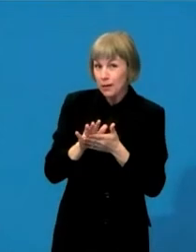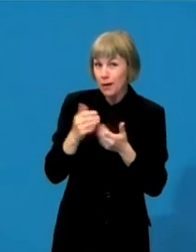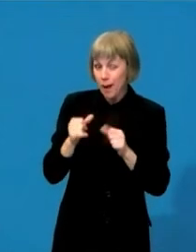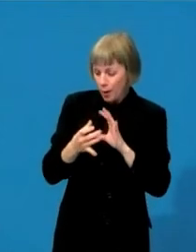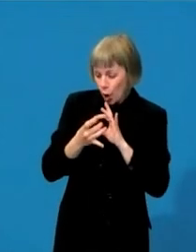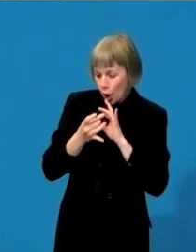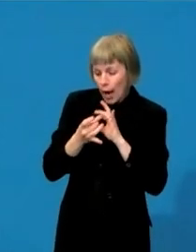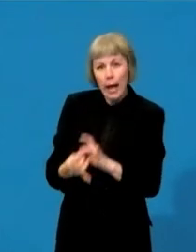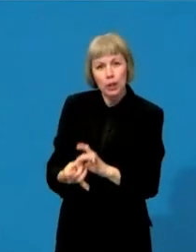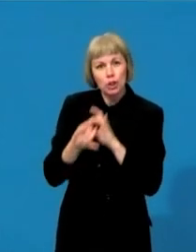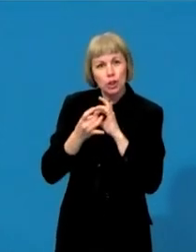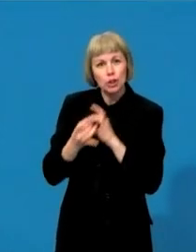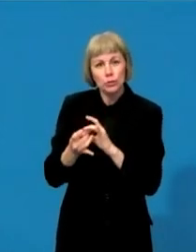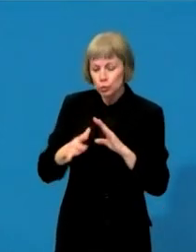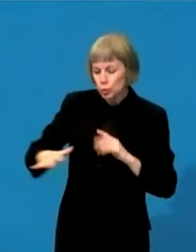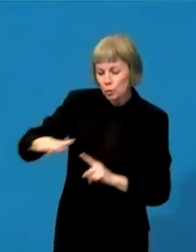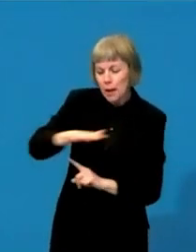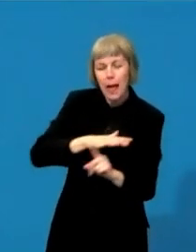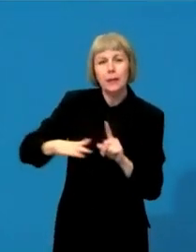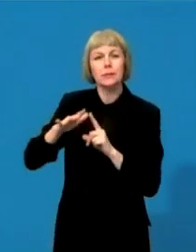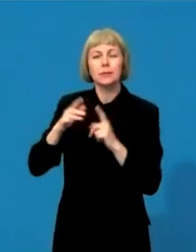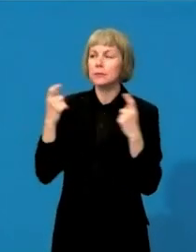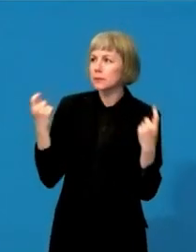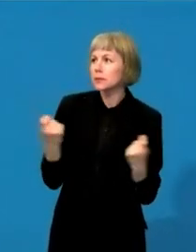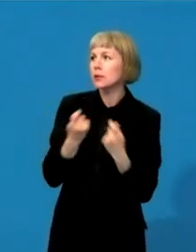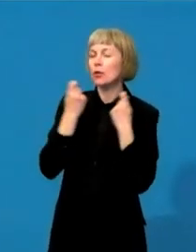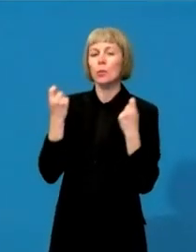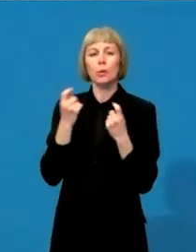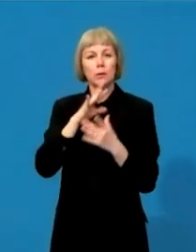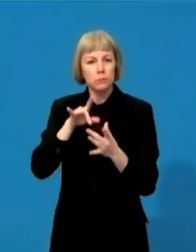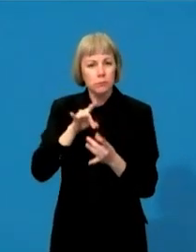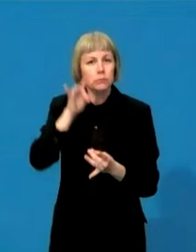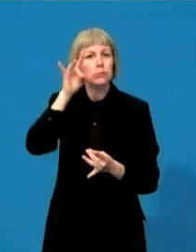to places and ceremony and all of those things being interconnected?